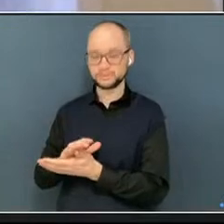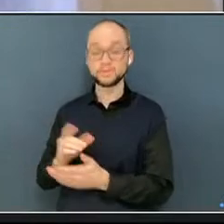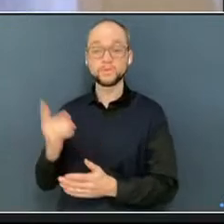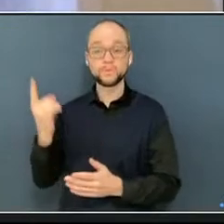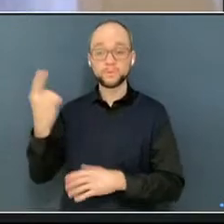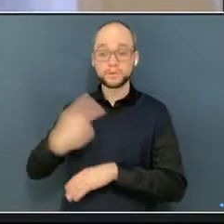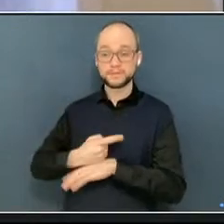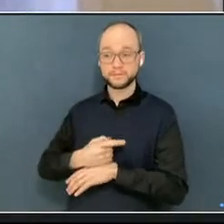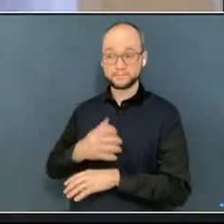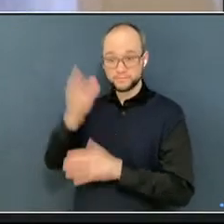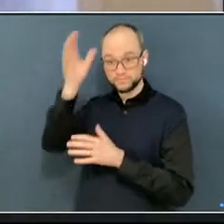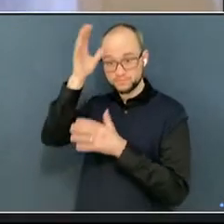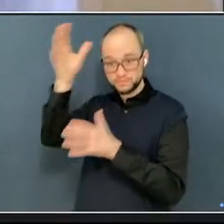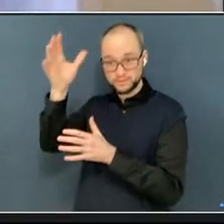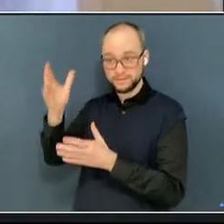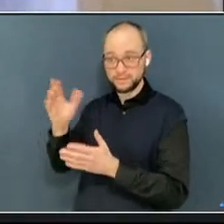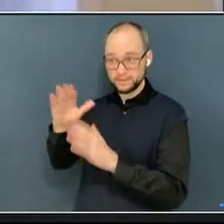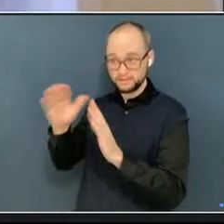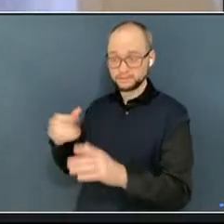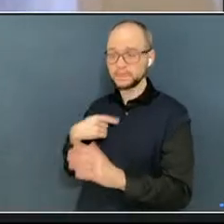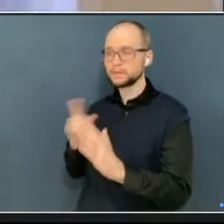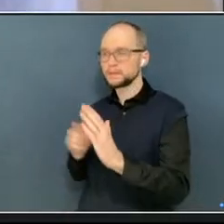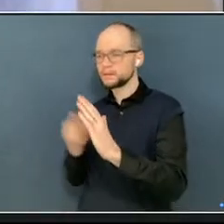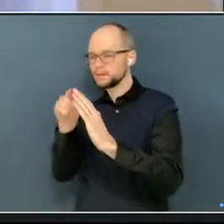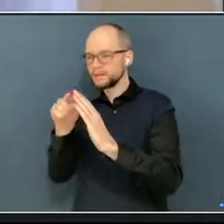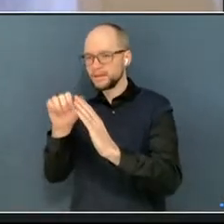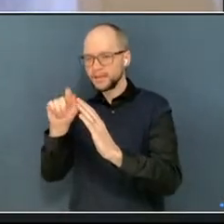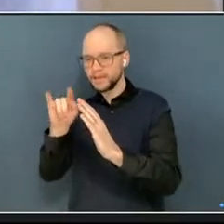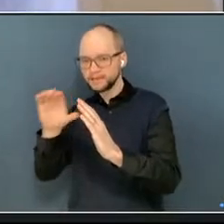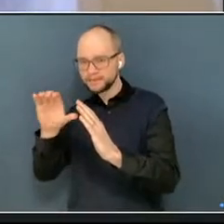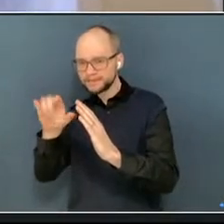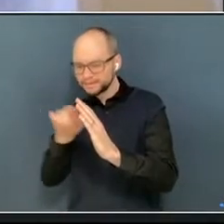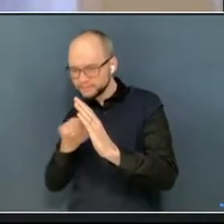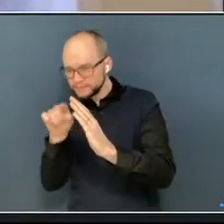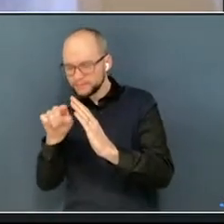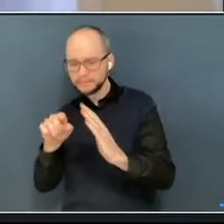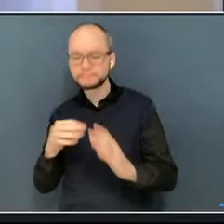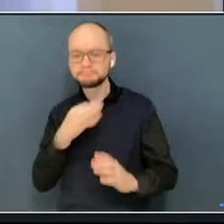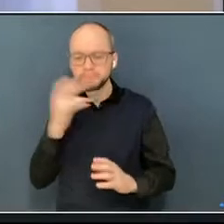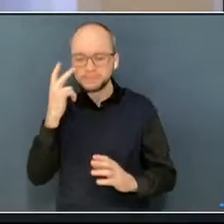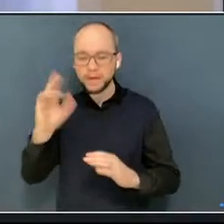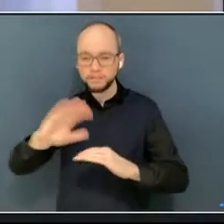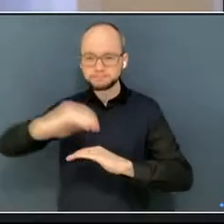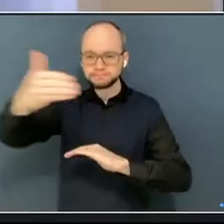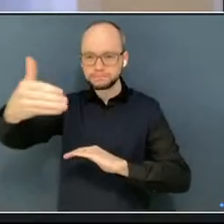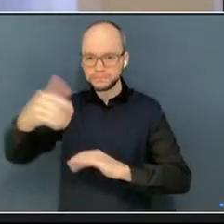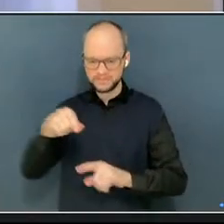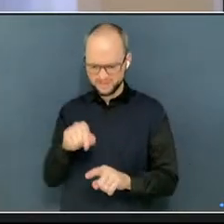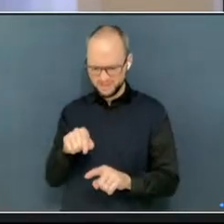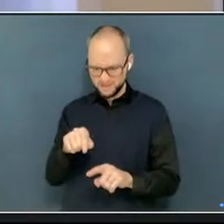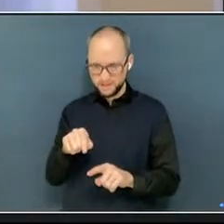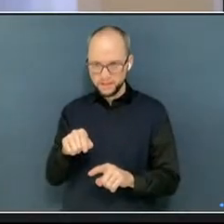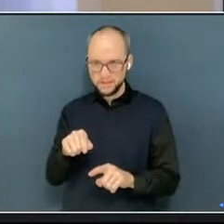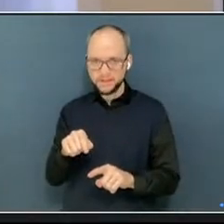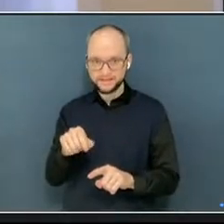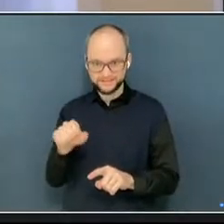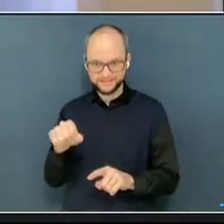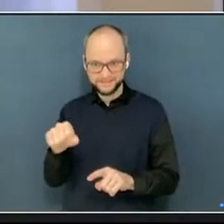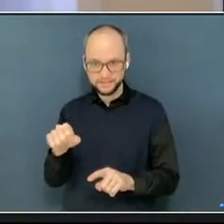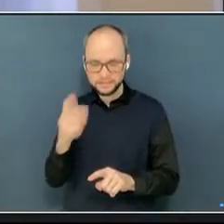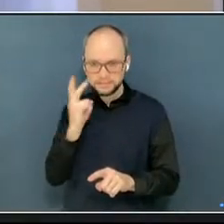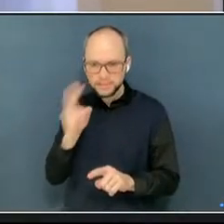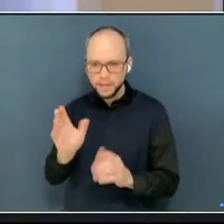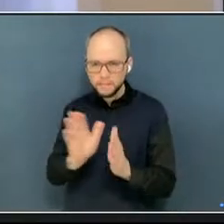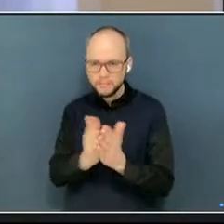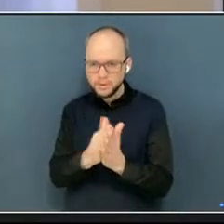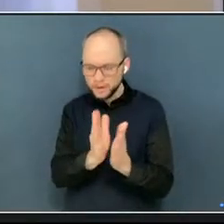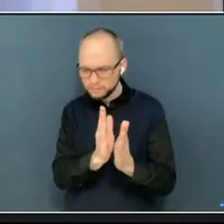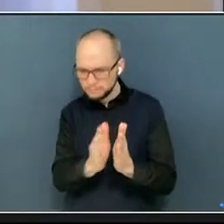the curious boy that I was, and still am, I opened it. Inside were books belonging to my grandmother.